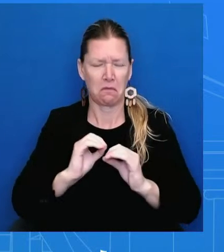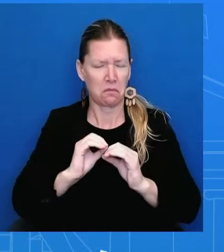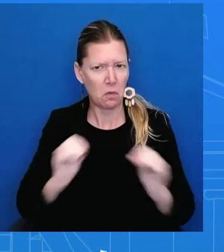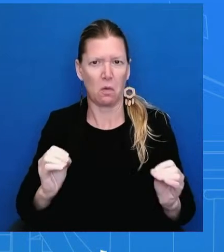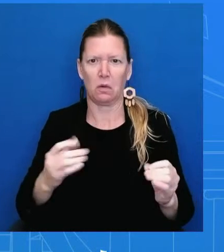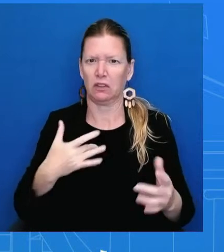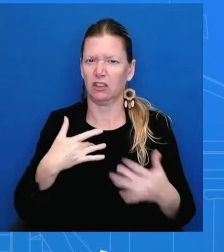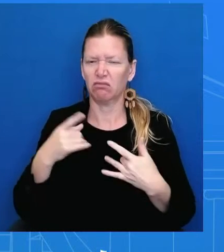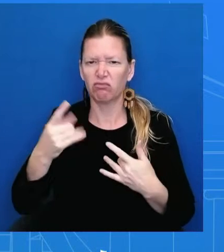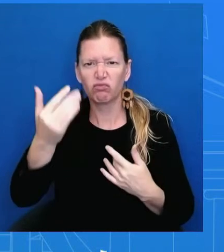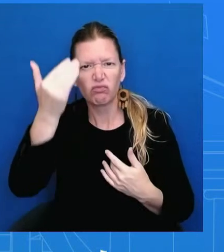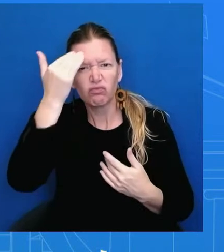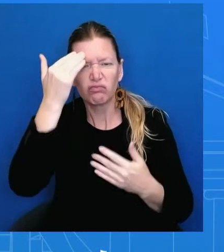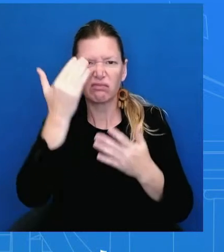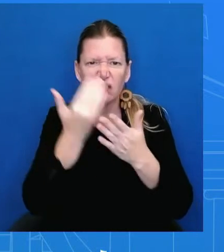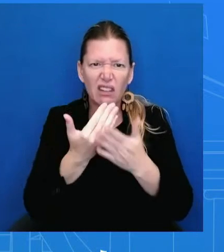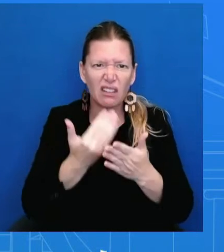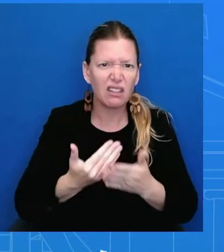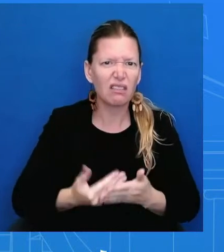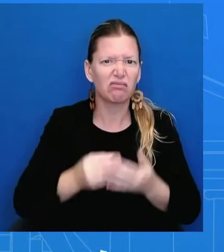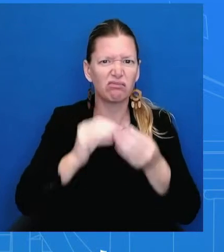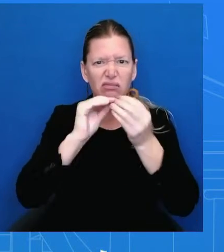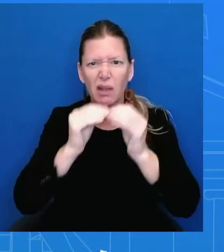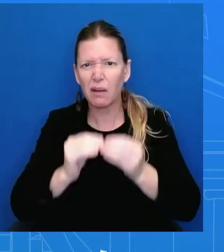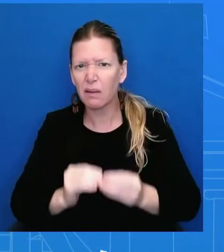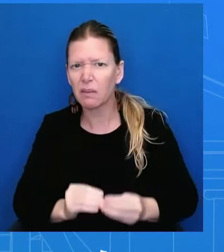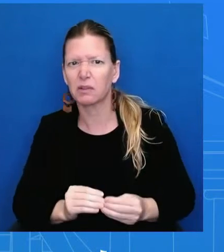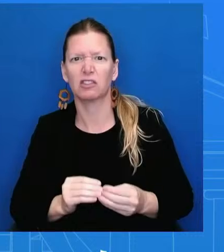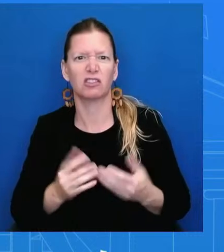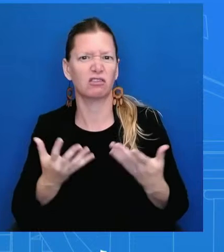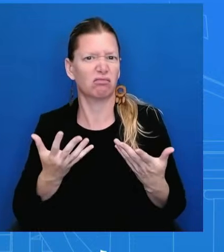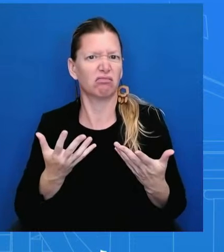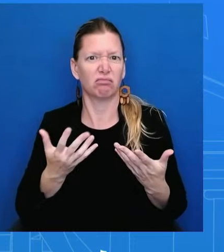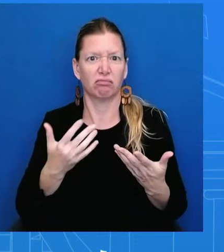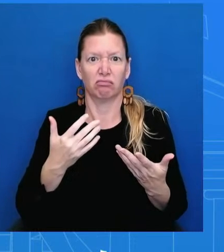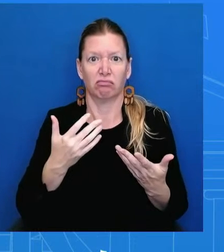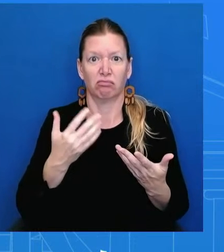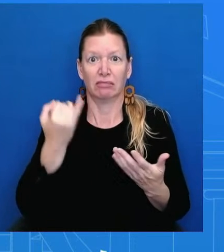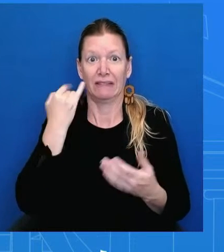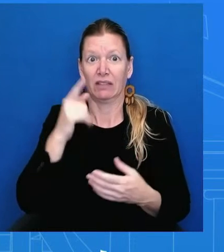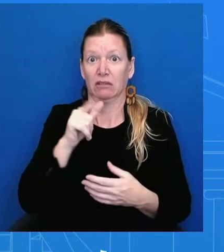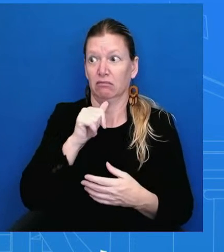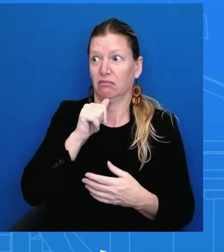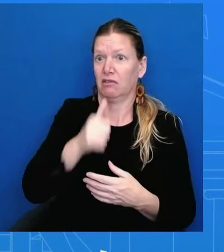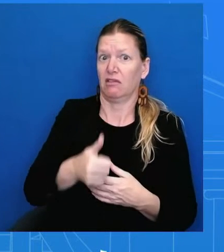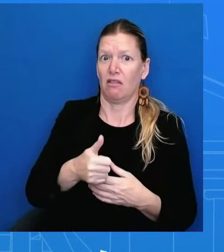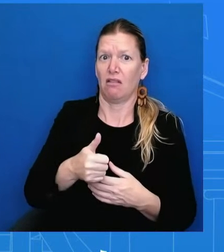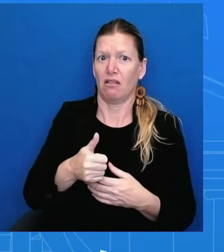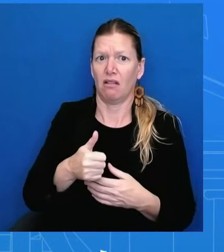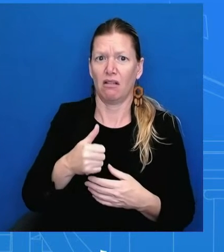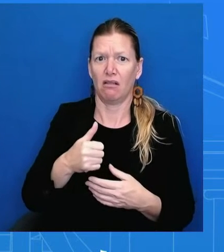because it happened to me this morning -- wh- when he isn't and when I can't be in command of those facts and figures, I --